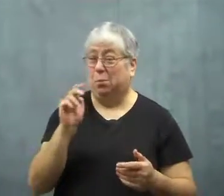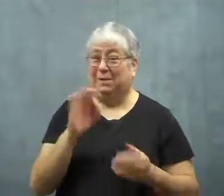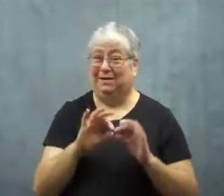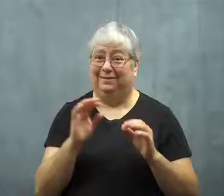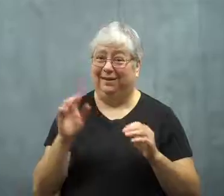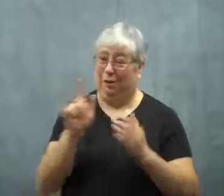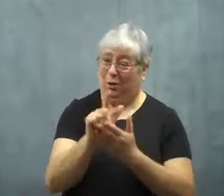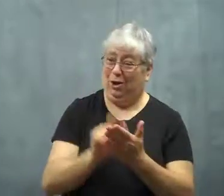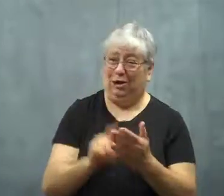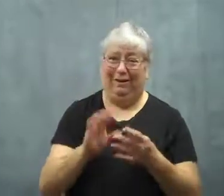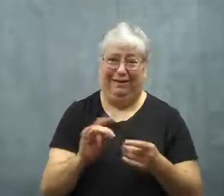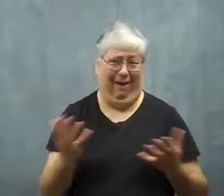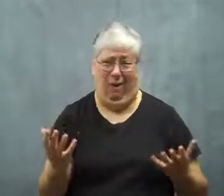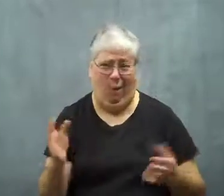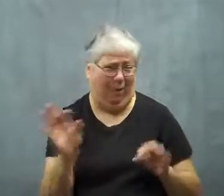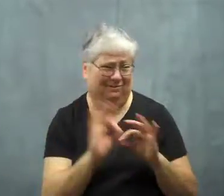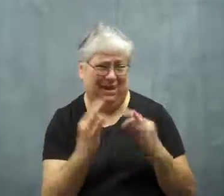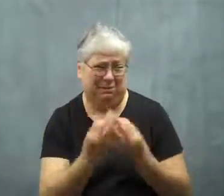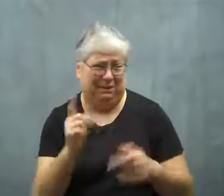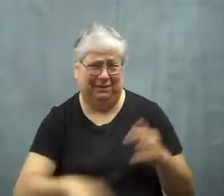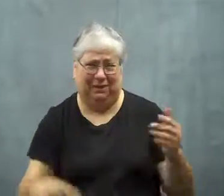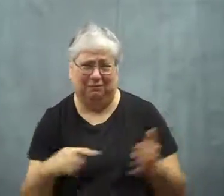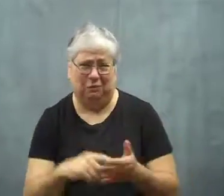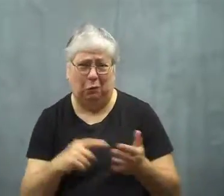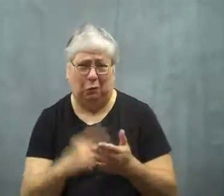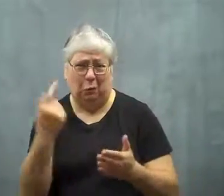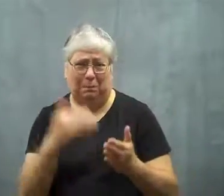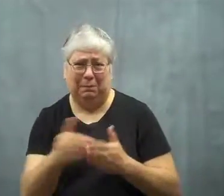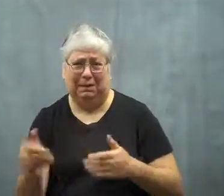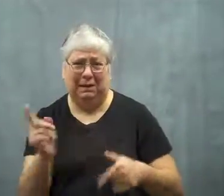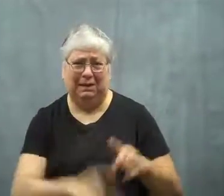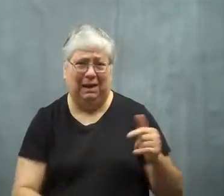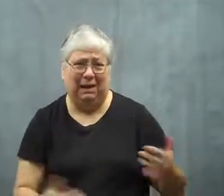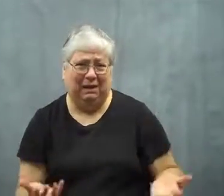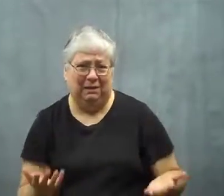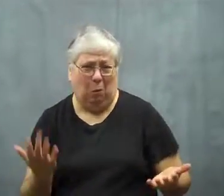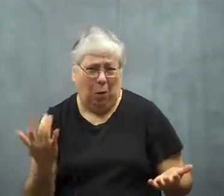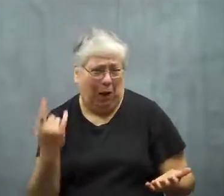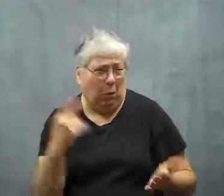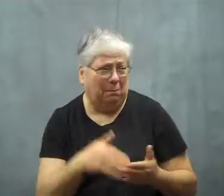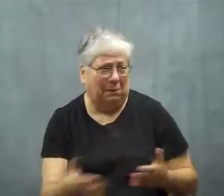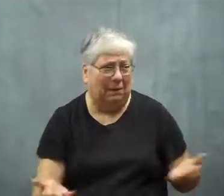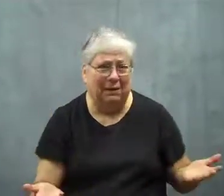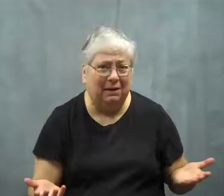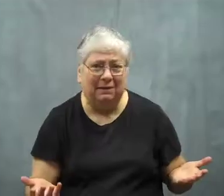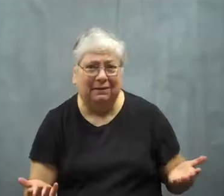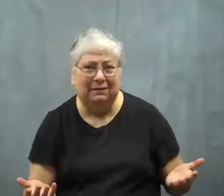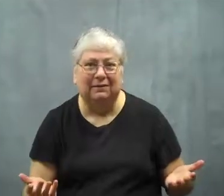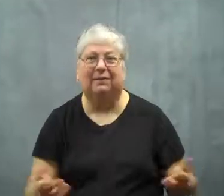Zimmerman's lawyer said his family couldn't afford that much, so why set it so high?